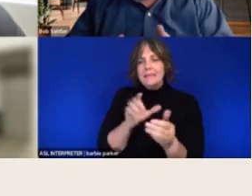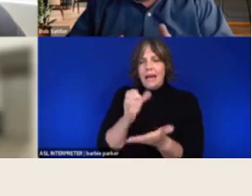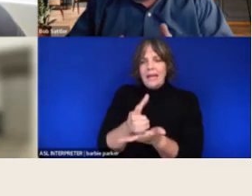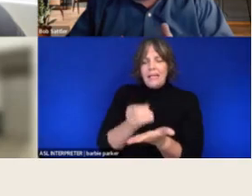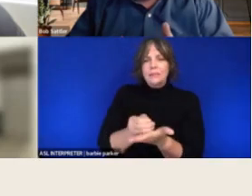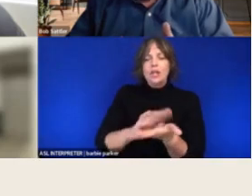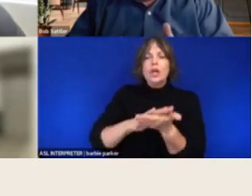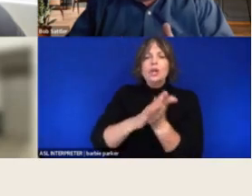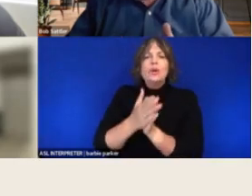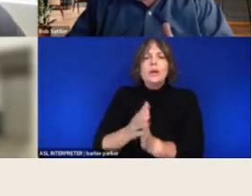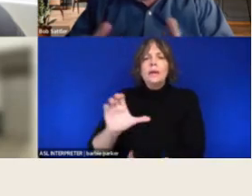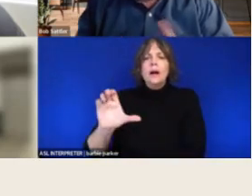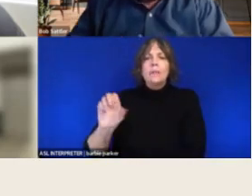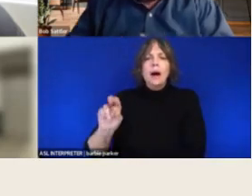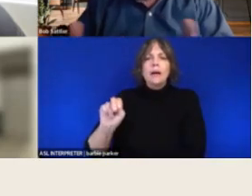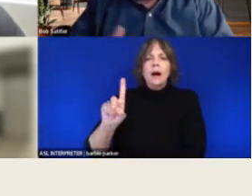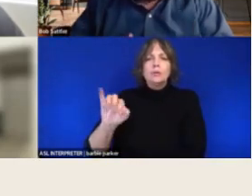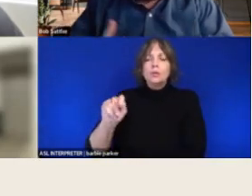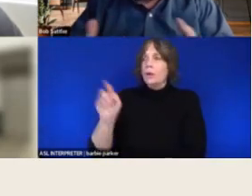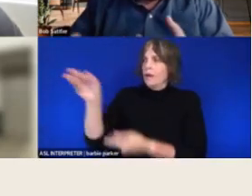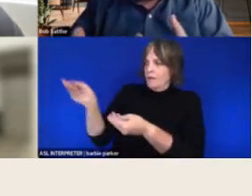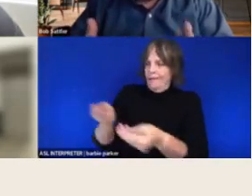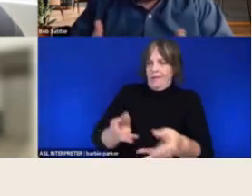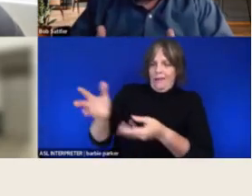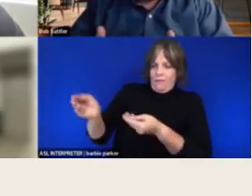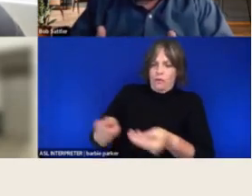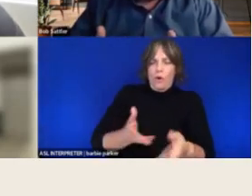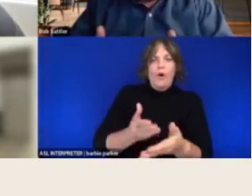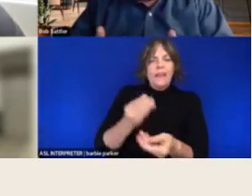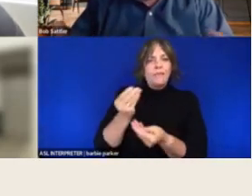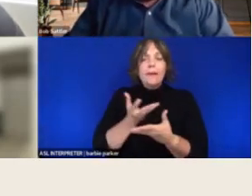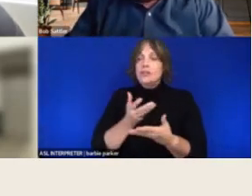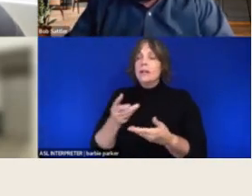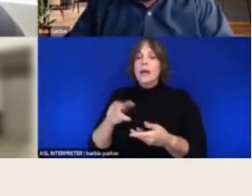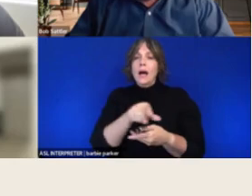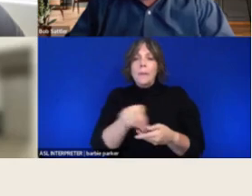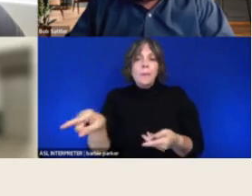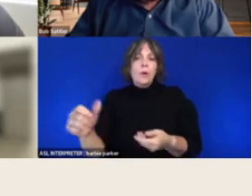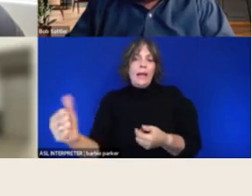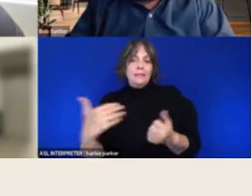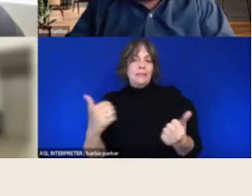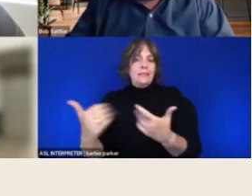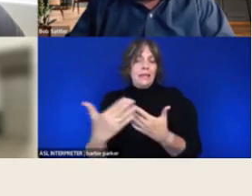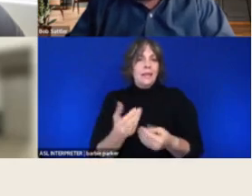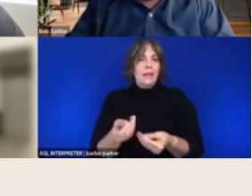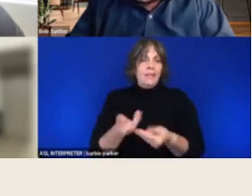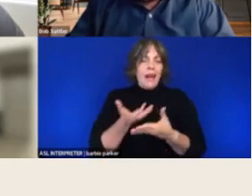people have, and so those people can be sending you that information ahead of time, people that we call content experts, people who know and